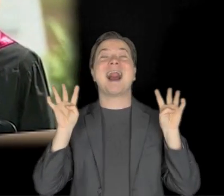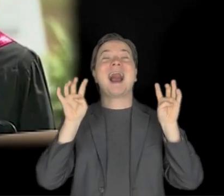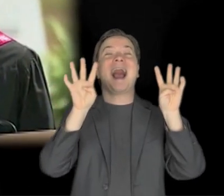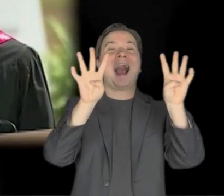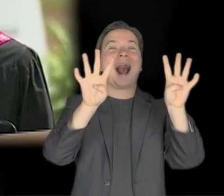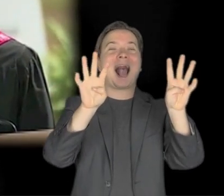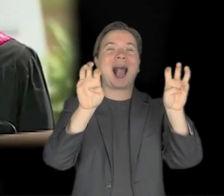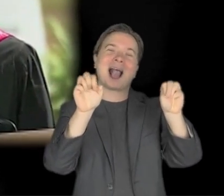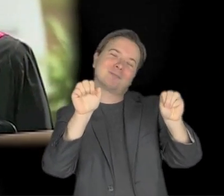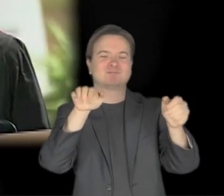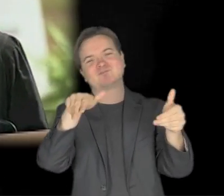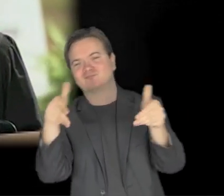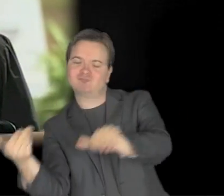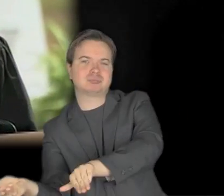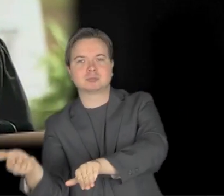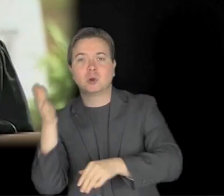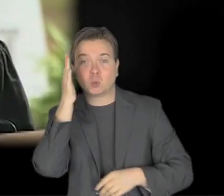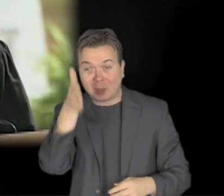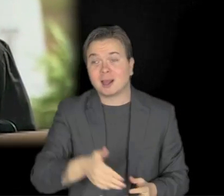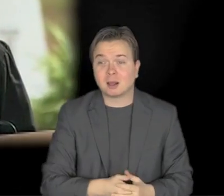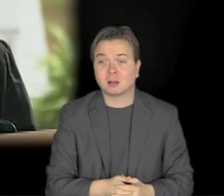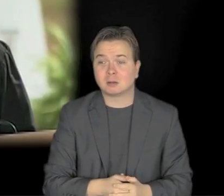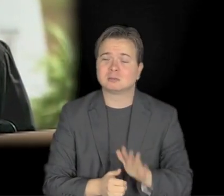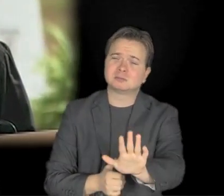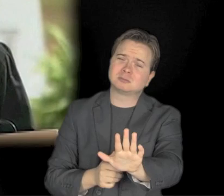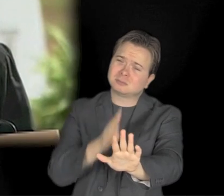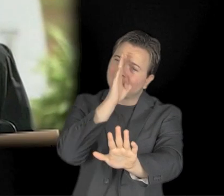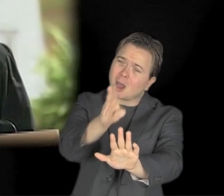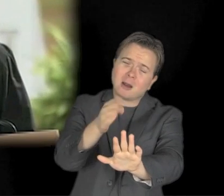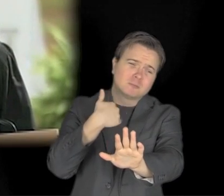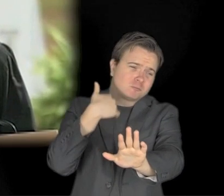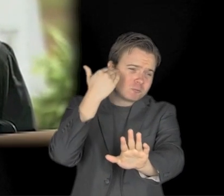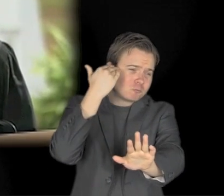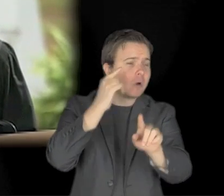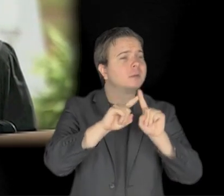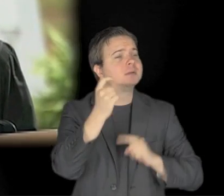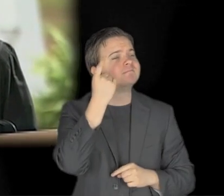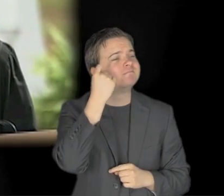Sorry to be so dramatic, but it is quite true.